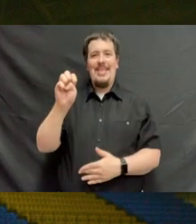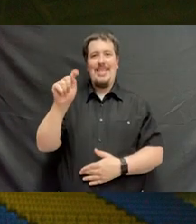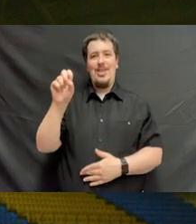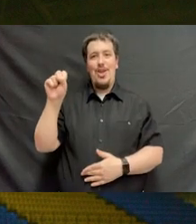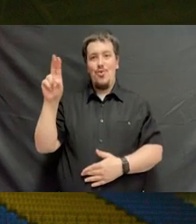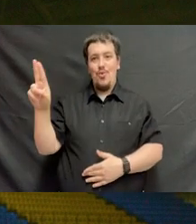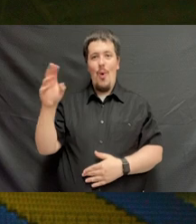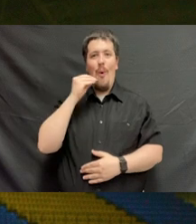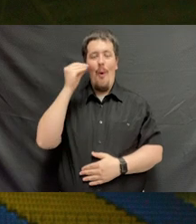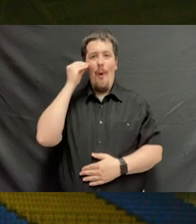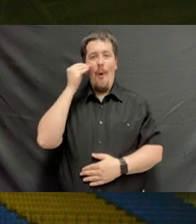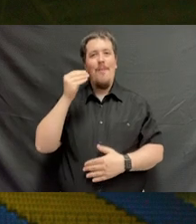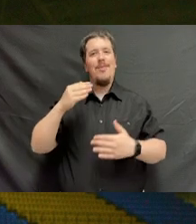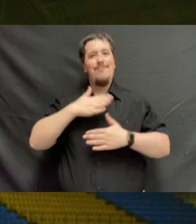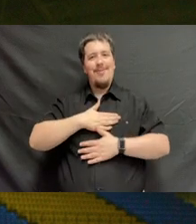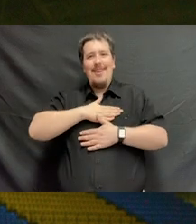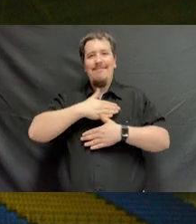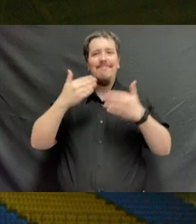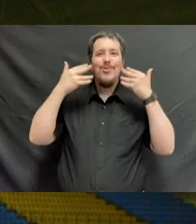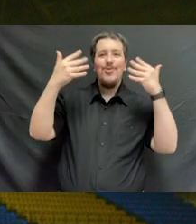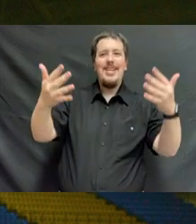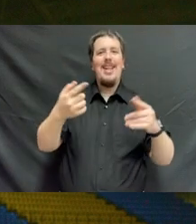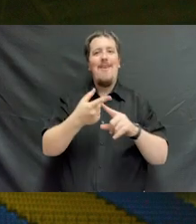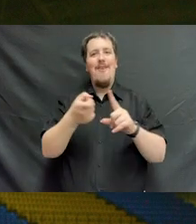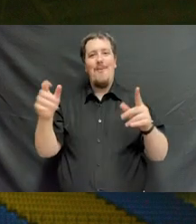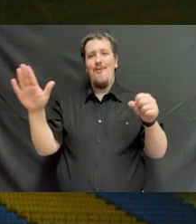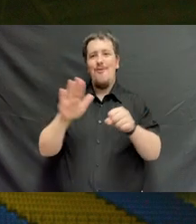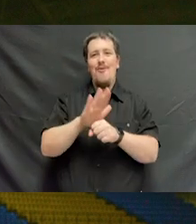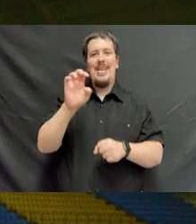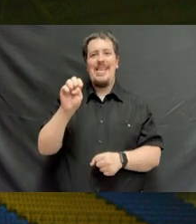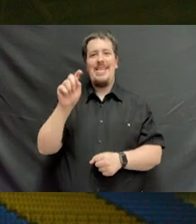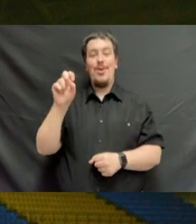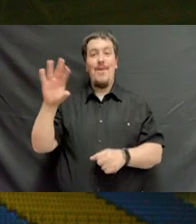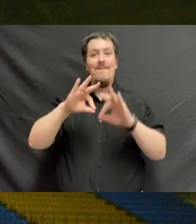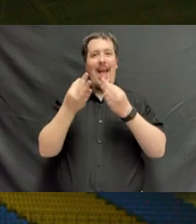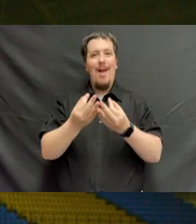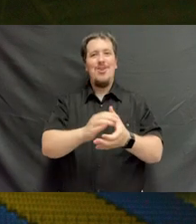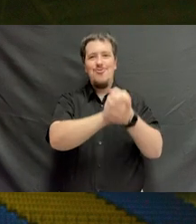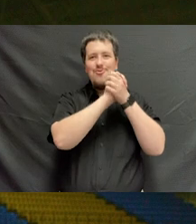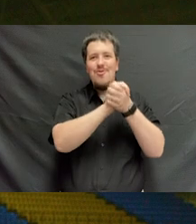it's my pleasure to bring greetings from the entire ETSU family. And I extend my congratulations to you,